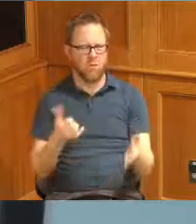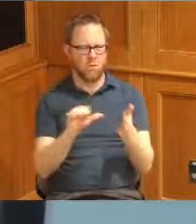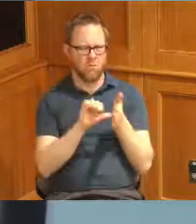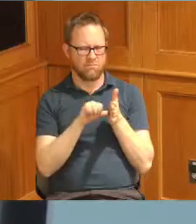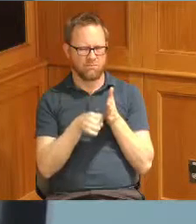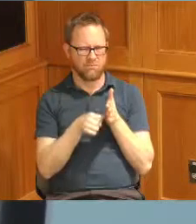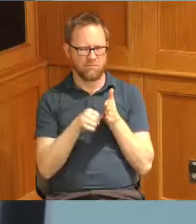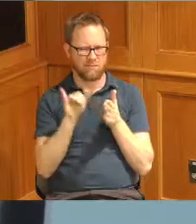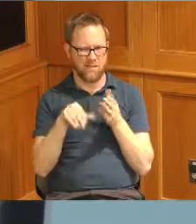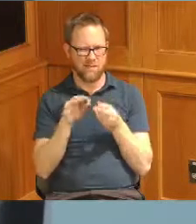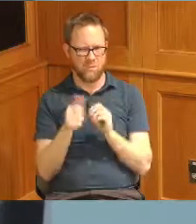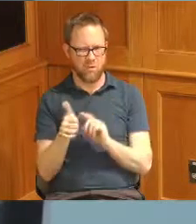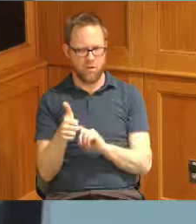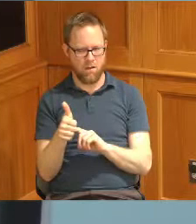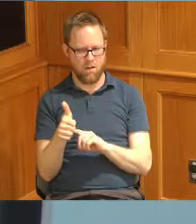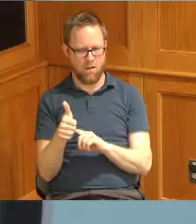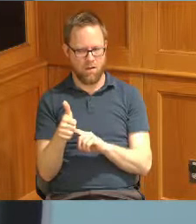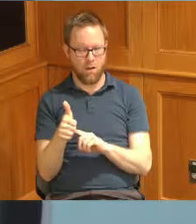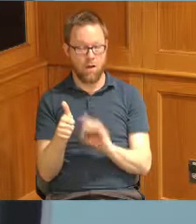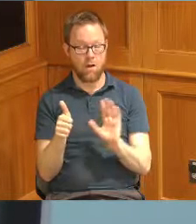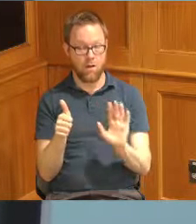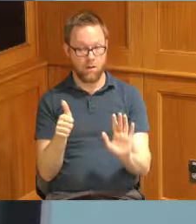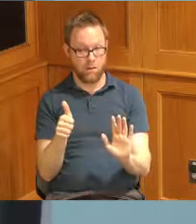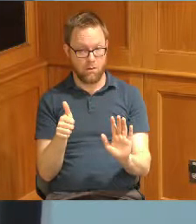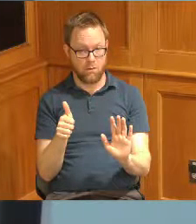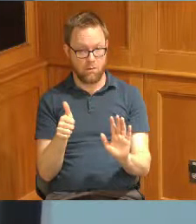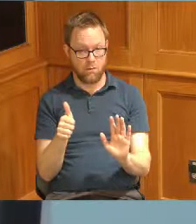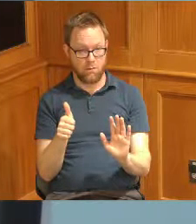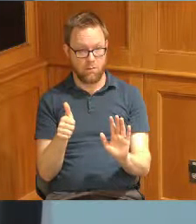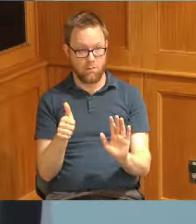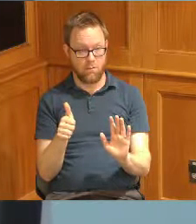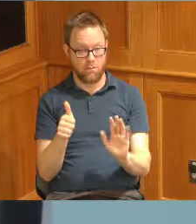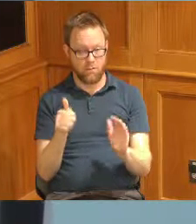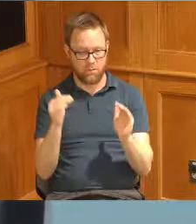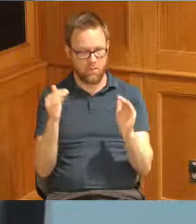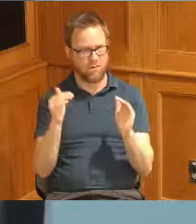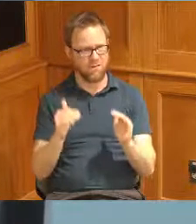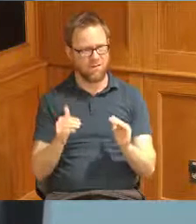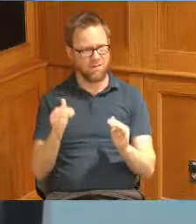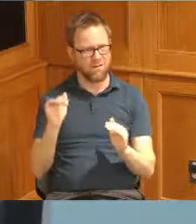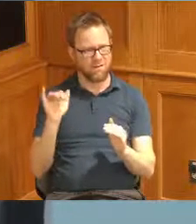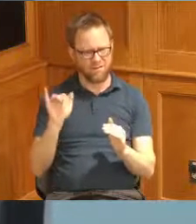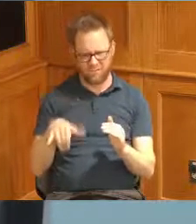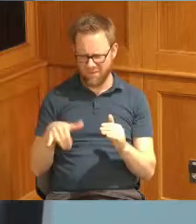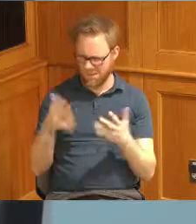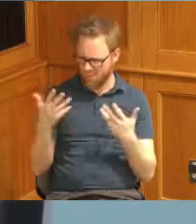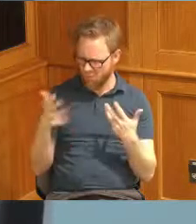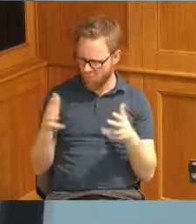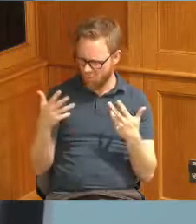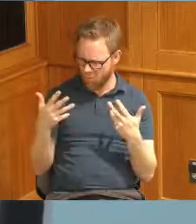is an item number 10 so that moves us forward now is this already what they already showed